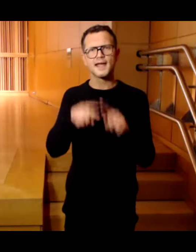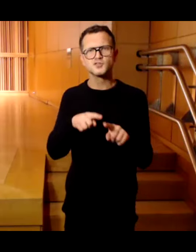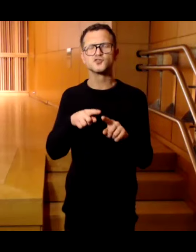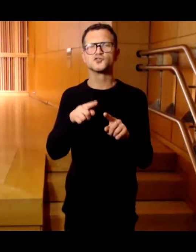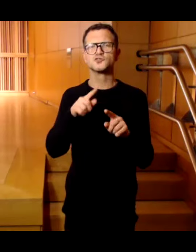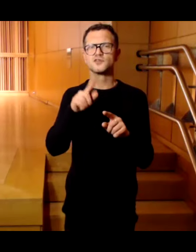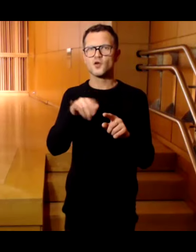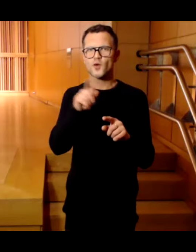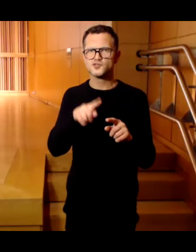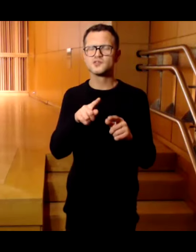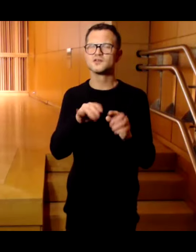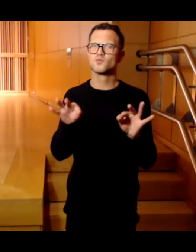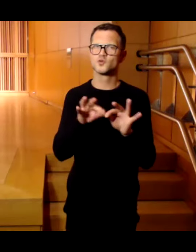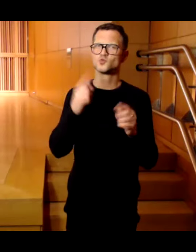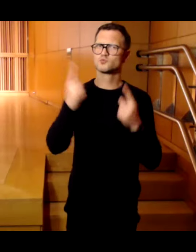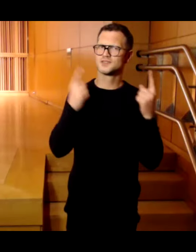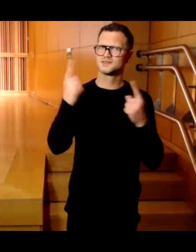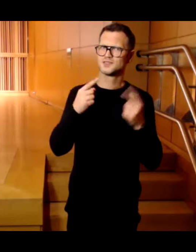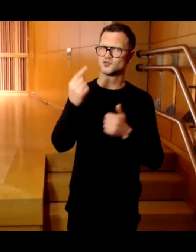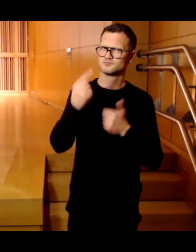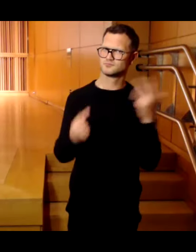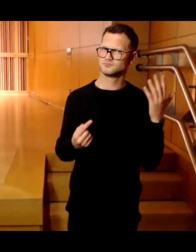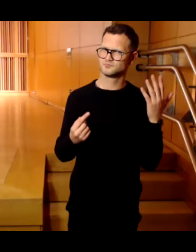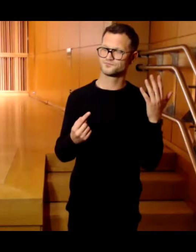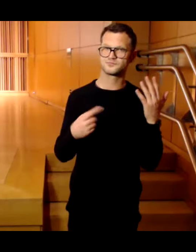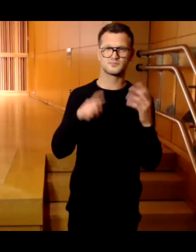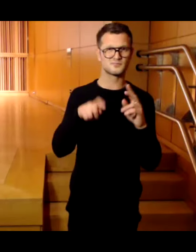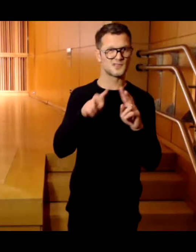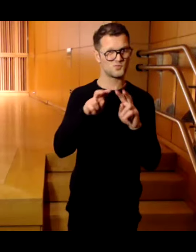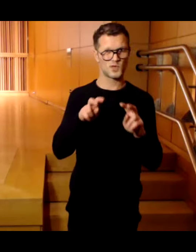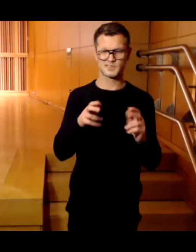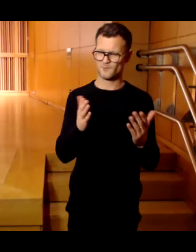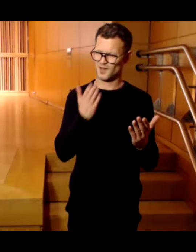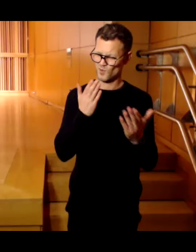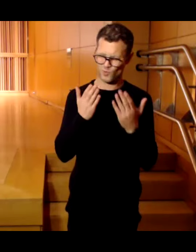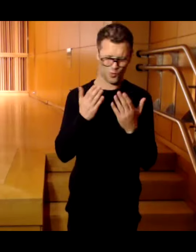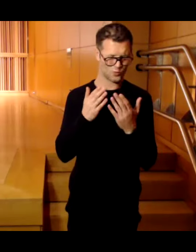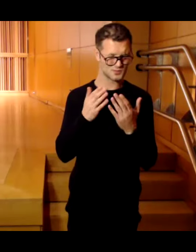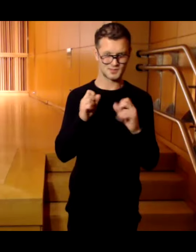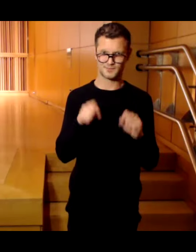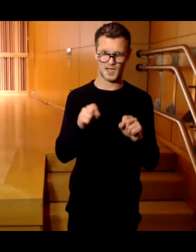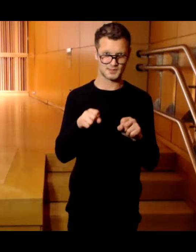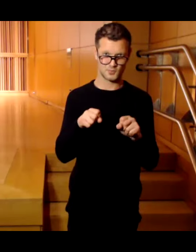Faith. We need to examine as closely as we can the mechanics of how we hold it together.